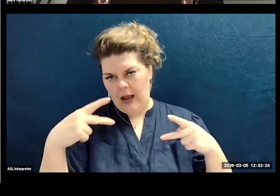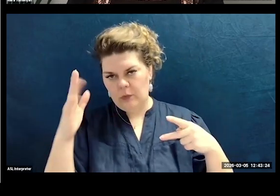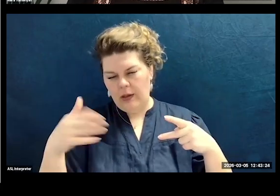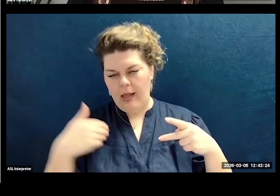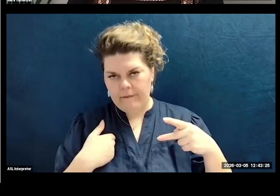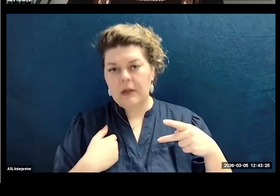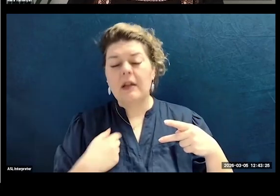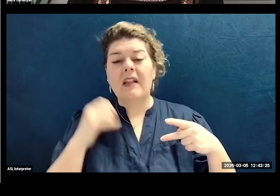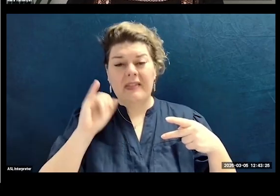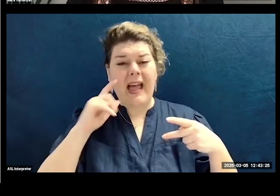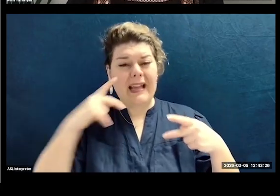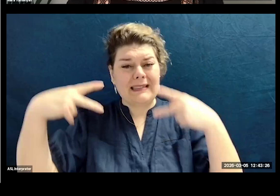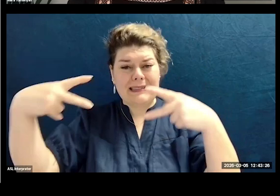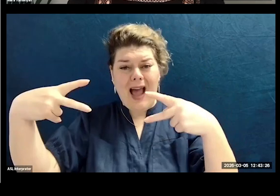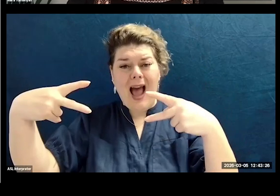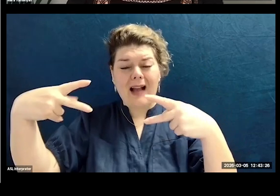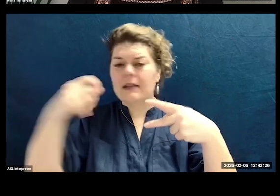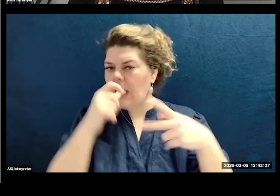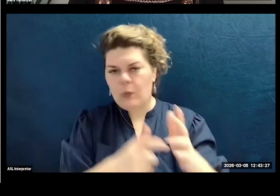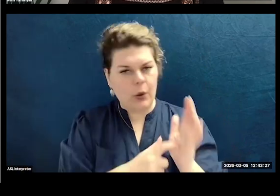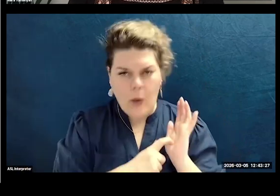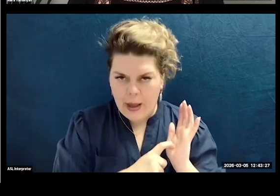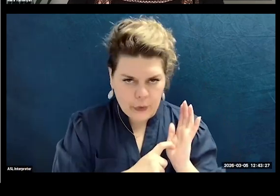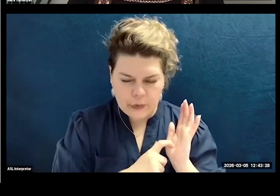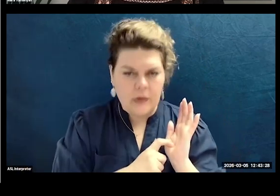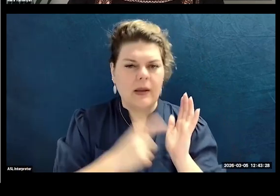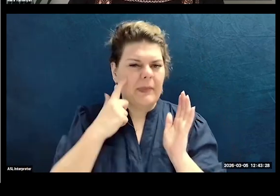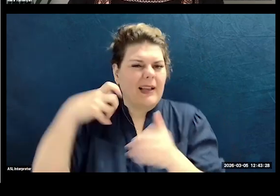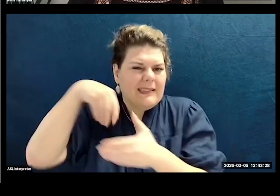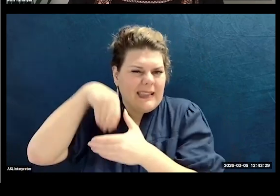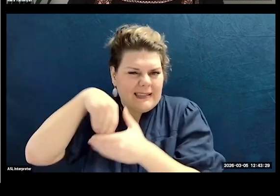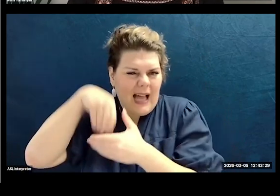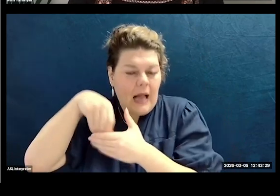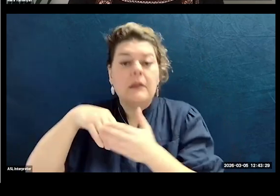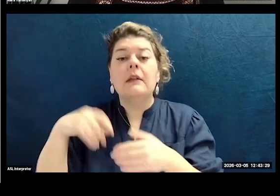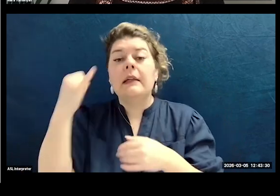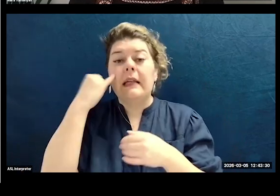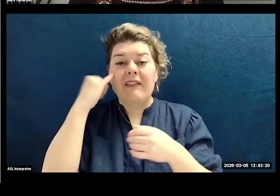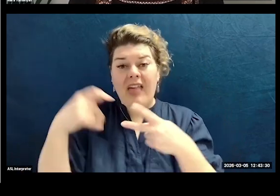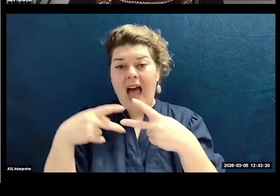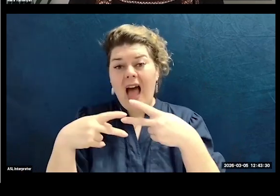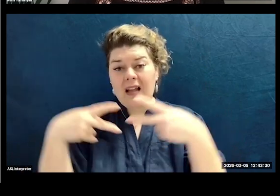and they are not required technically. You can even move nested tags out of these container tags